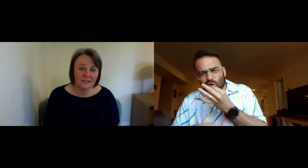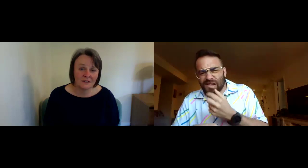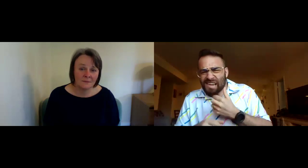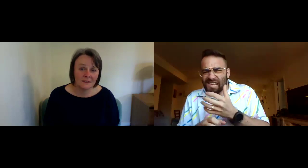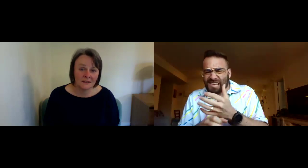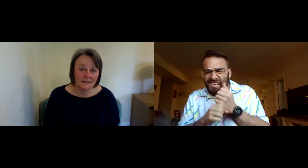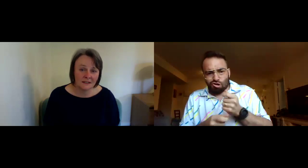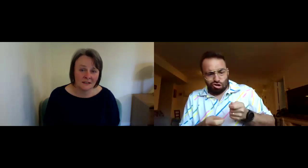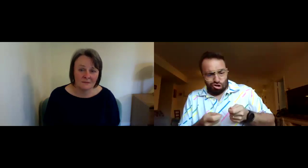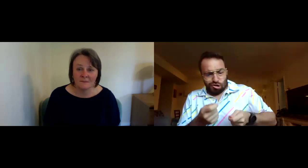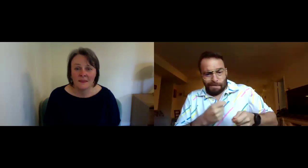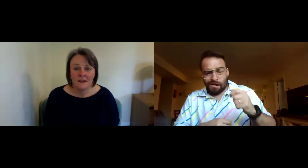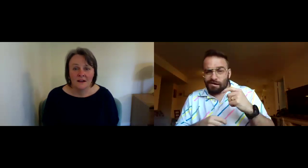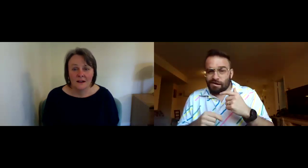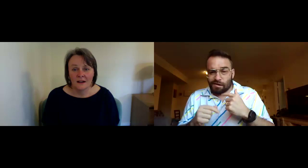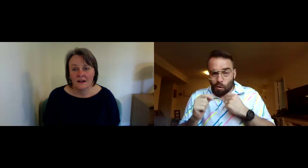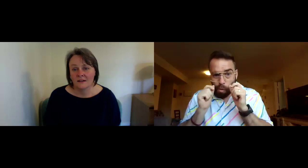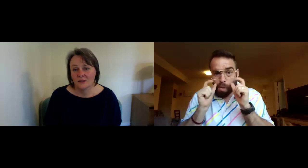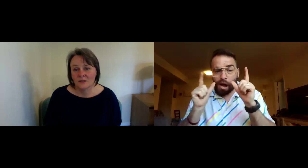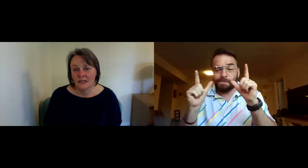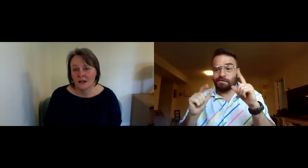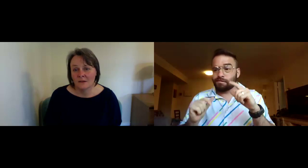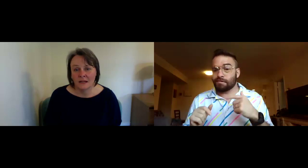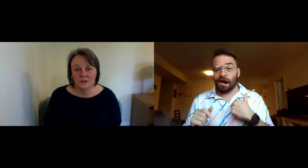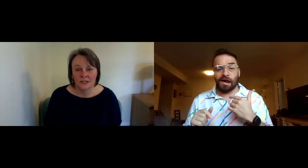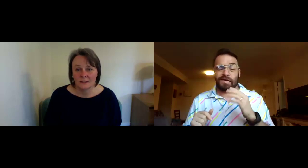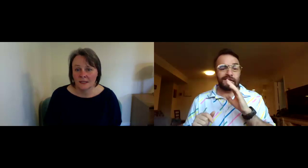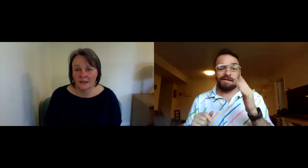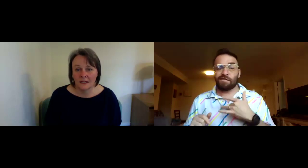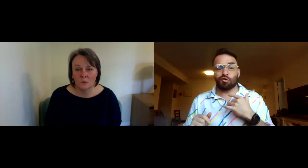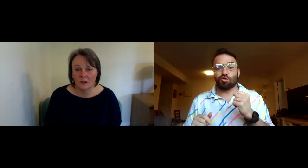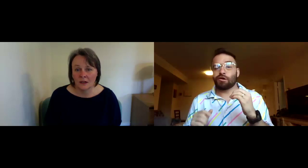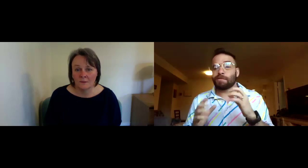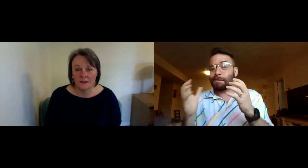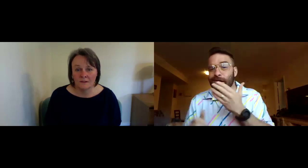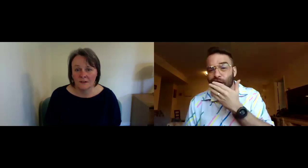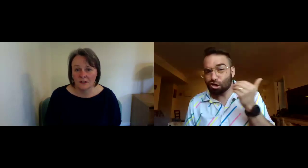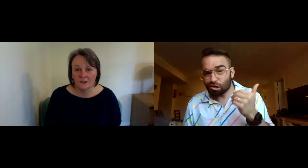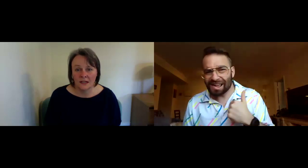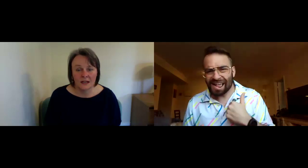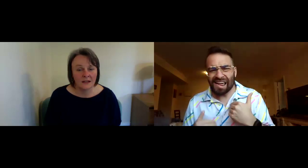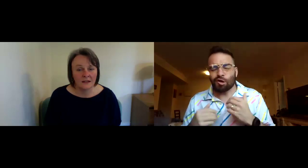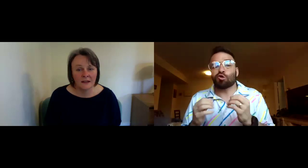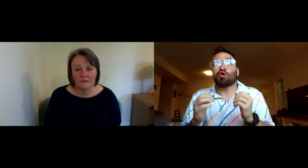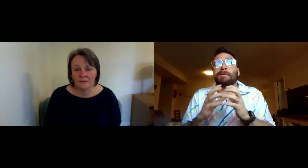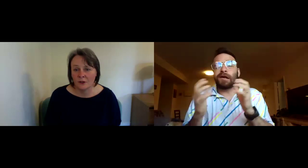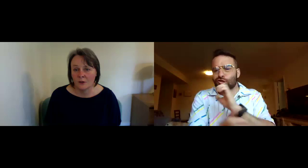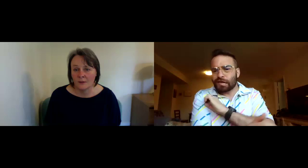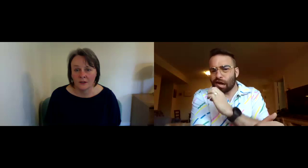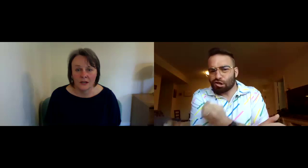have happened in that time. As soon as I got my transplant, I woke up and I felt like I had never felt better.